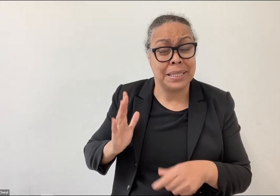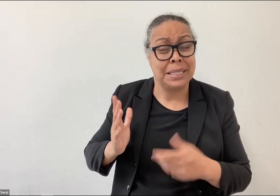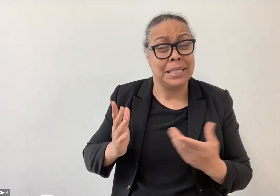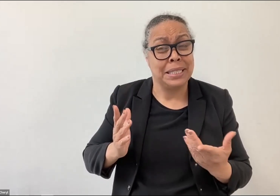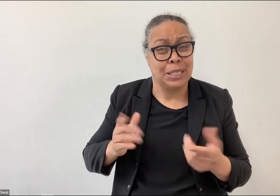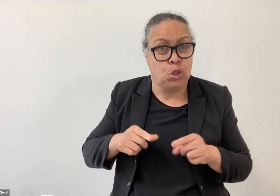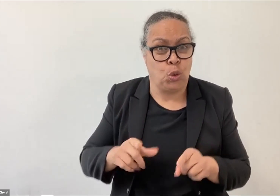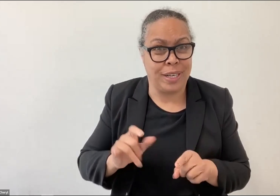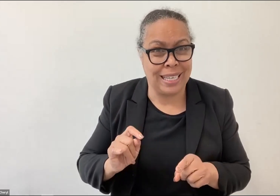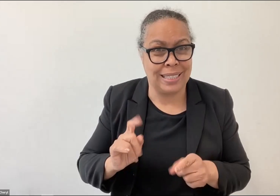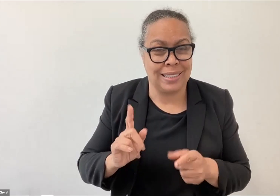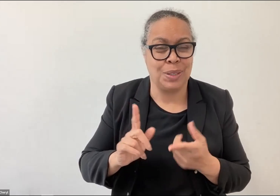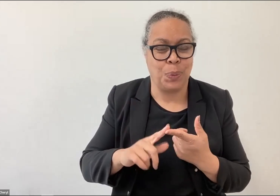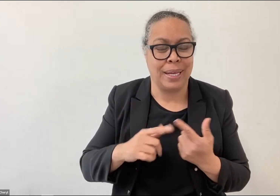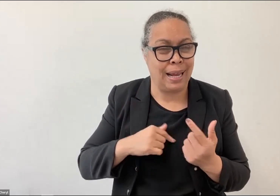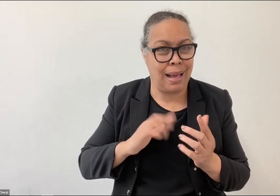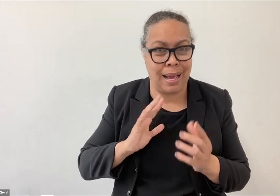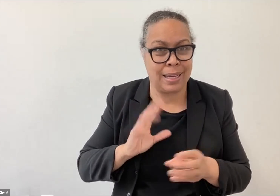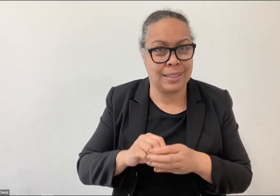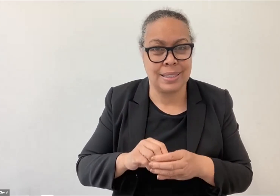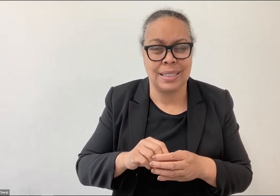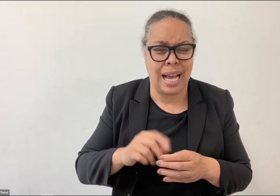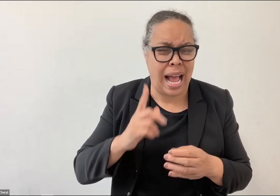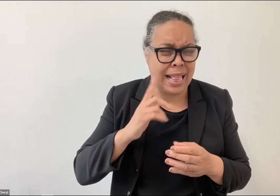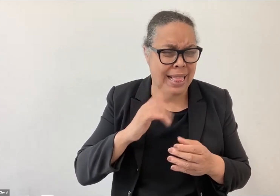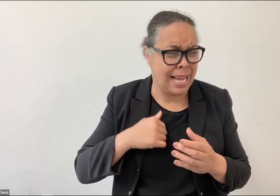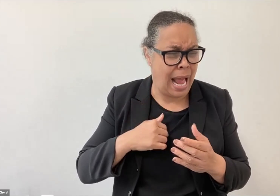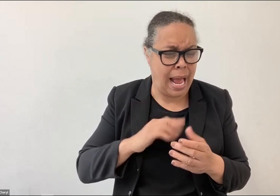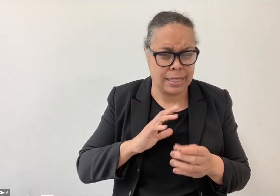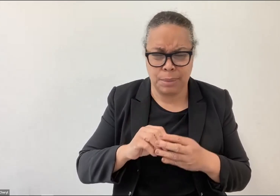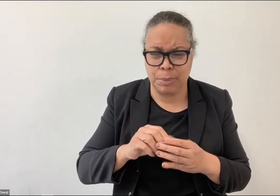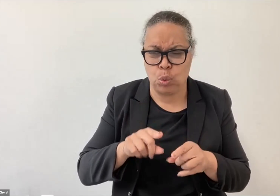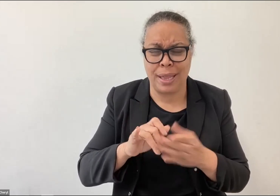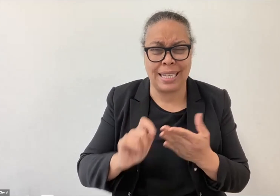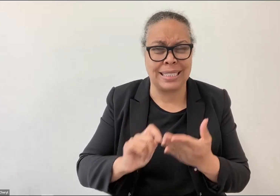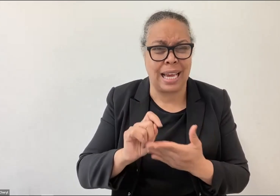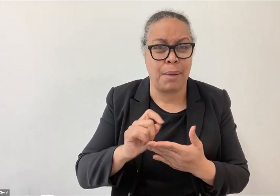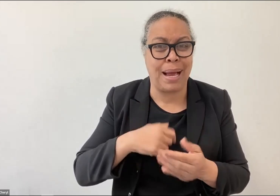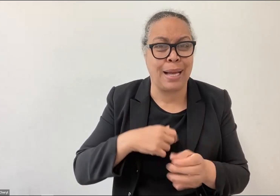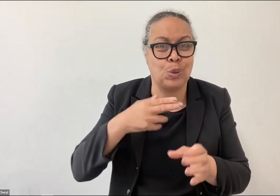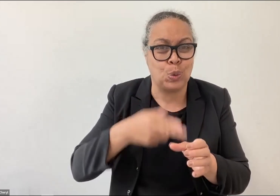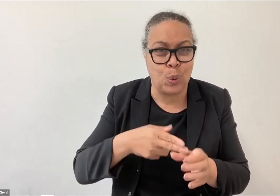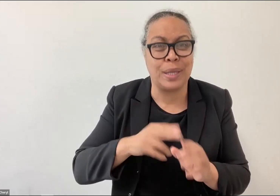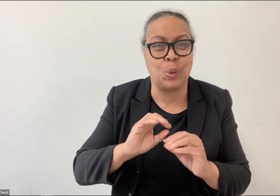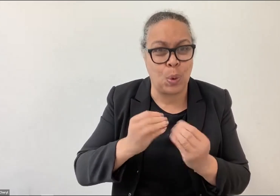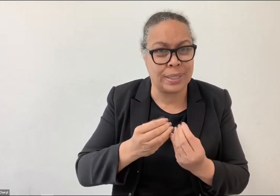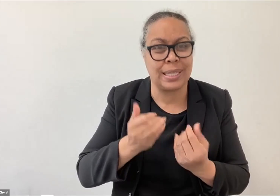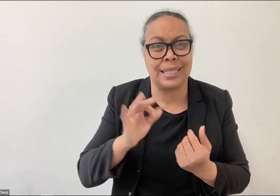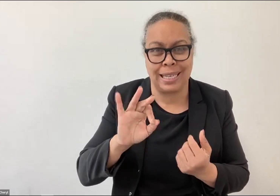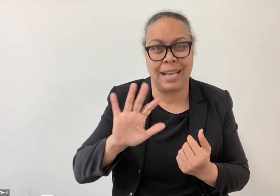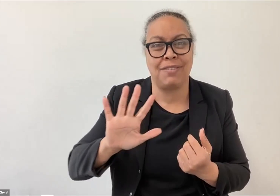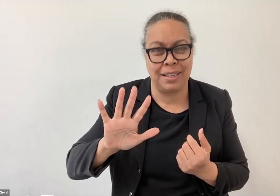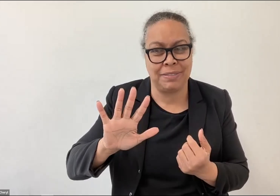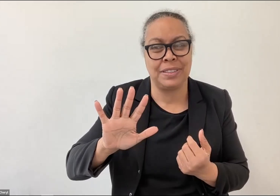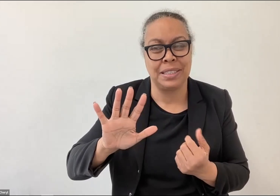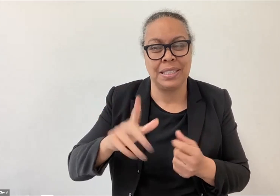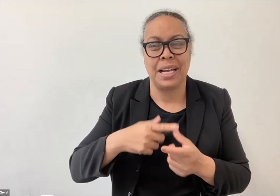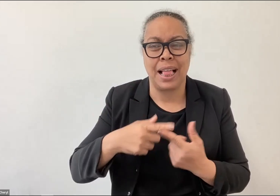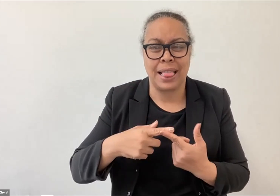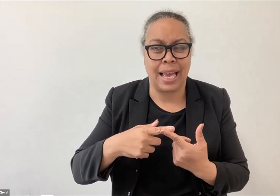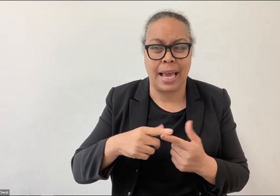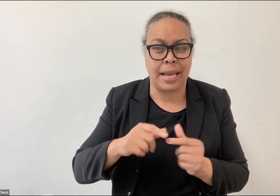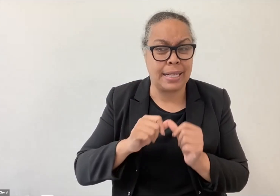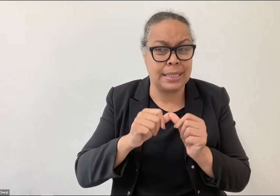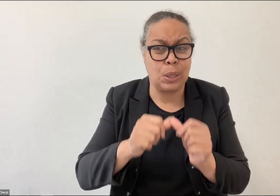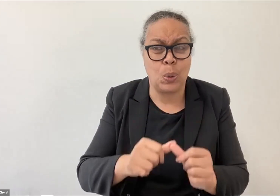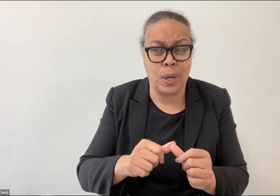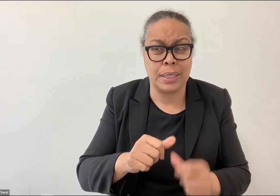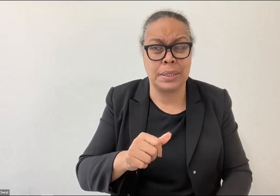And I kind of came of age while in that, during that period of time, having joined the organization in 1995, and then stayed on